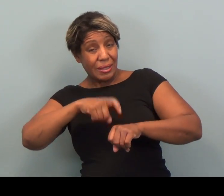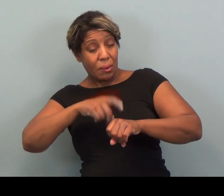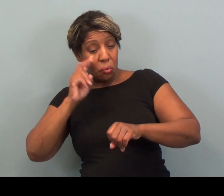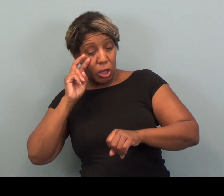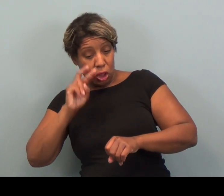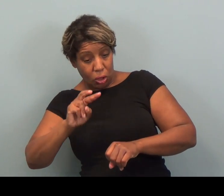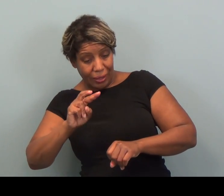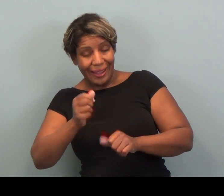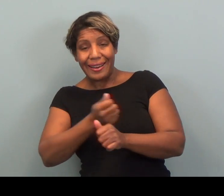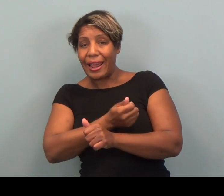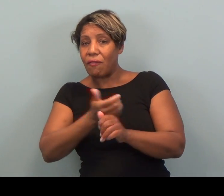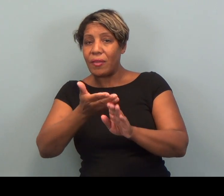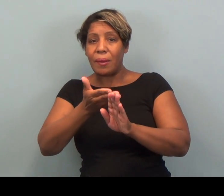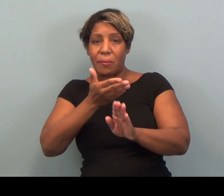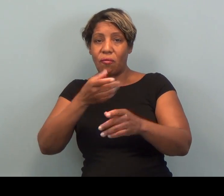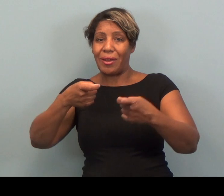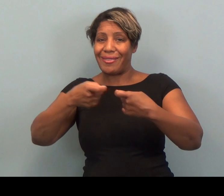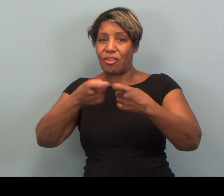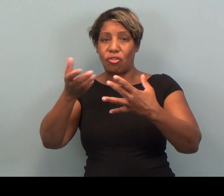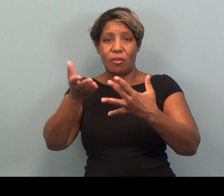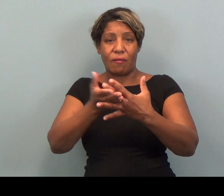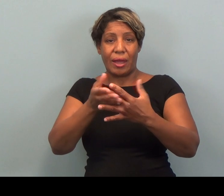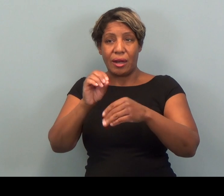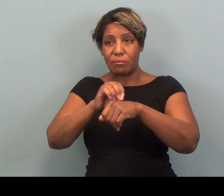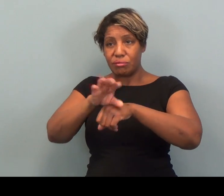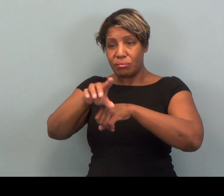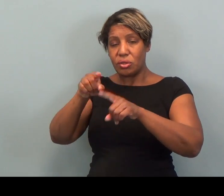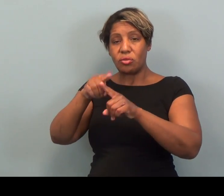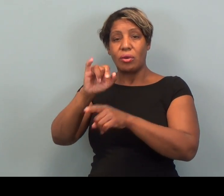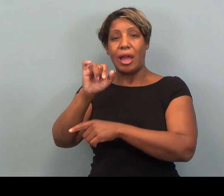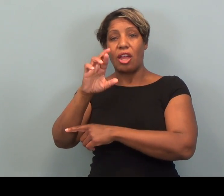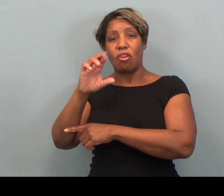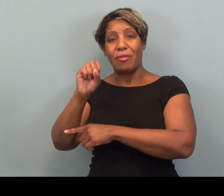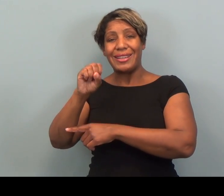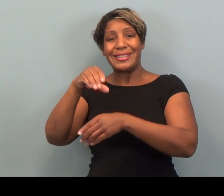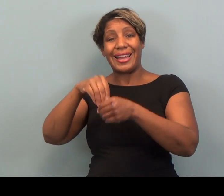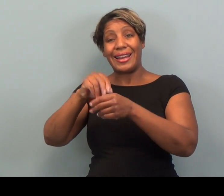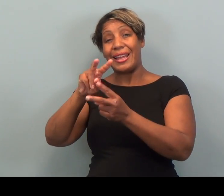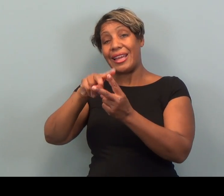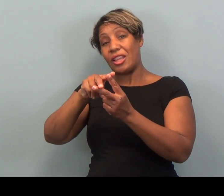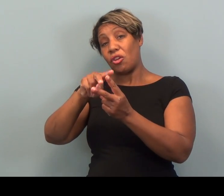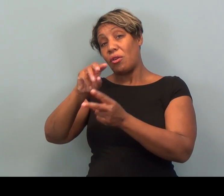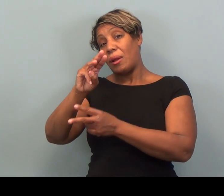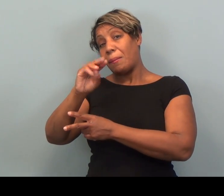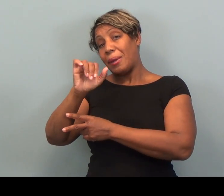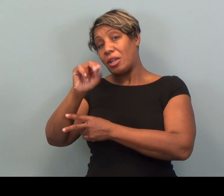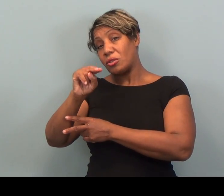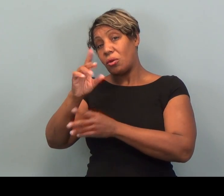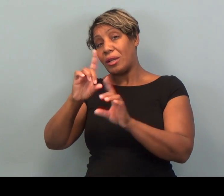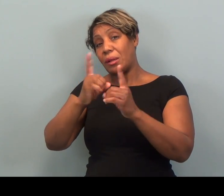Before we electronically file to the IRS And Minnesota or Departments of Revenue